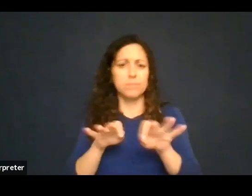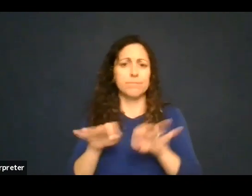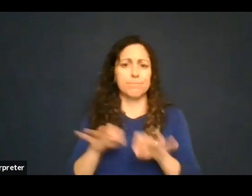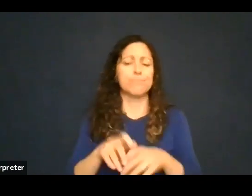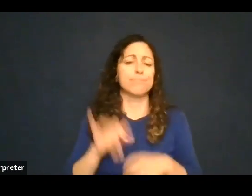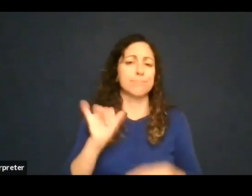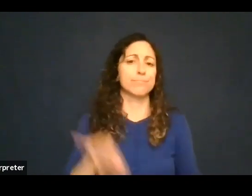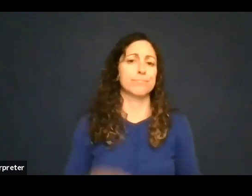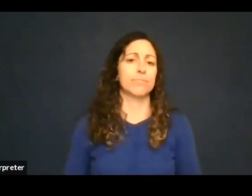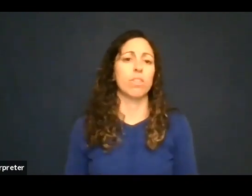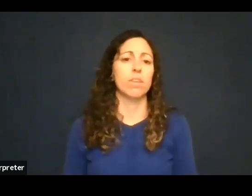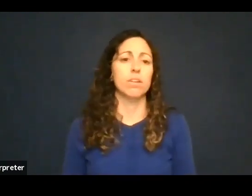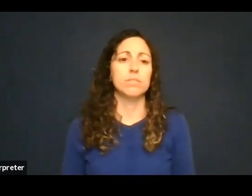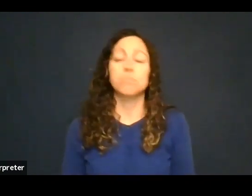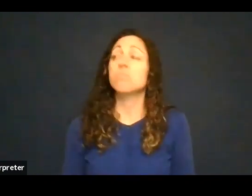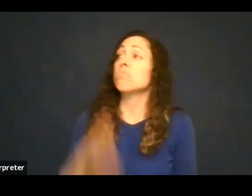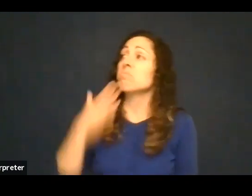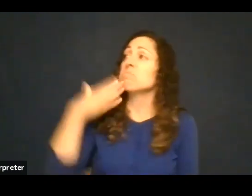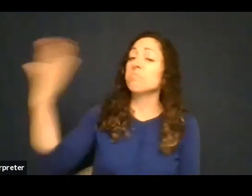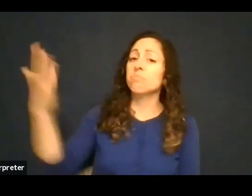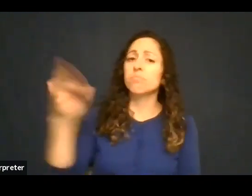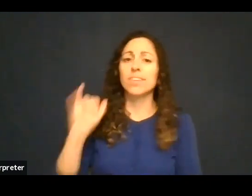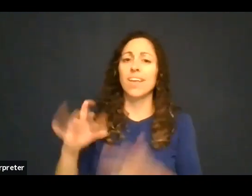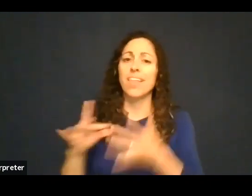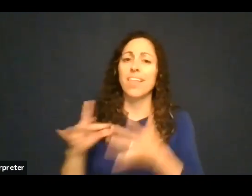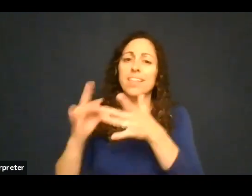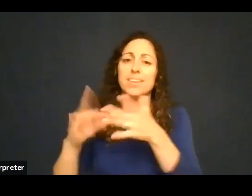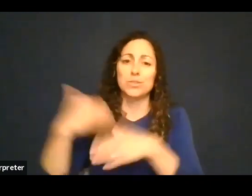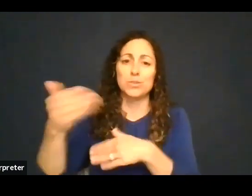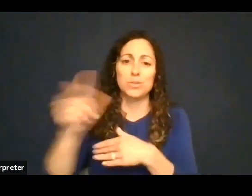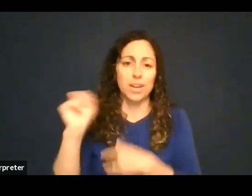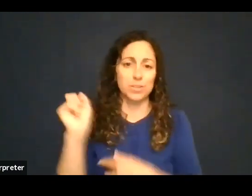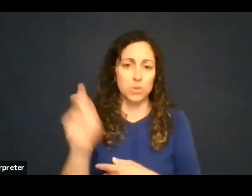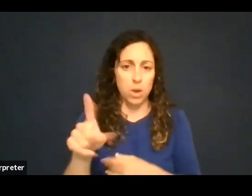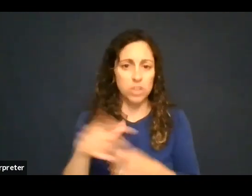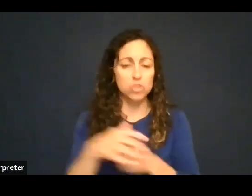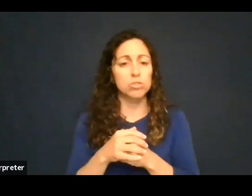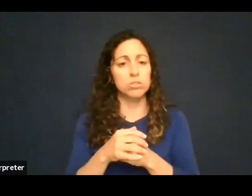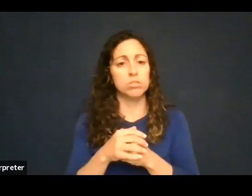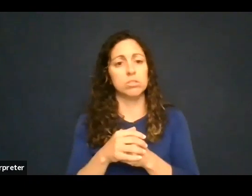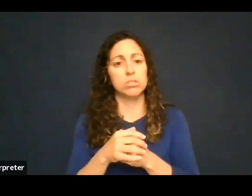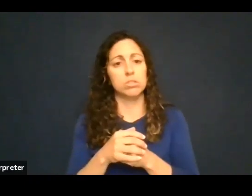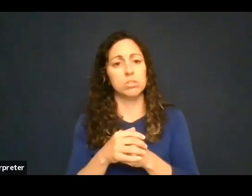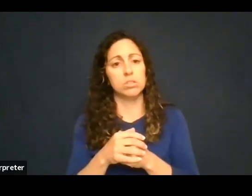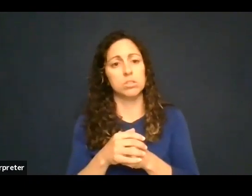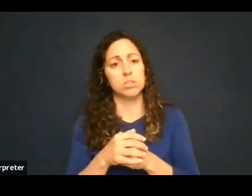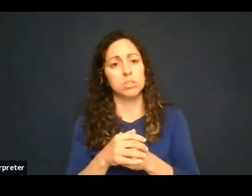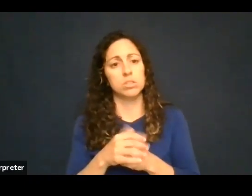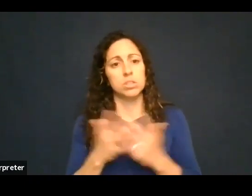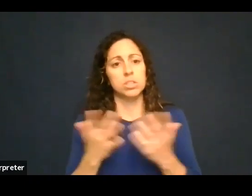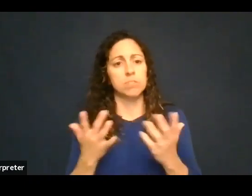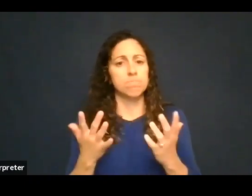into the next question, which is, there seems to be a lot of potential therapeutics